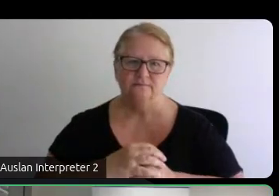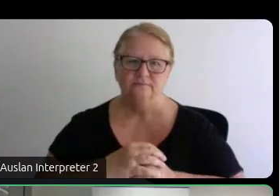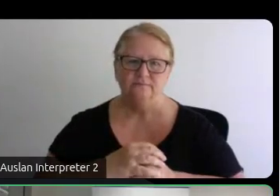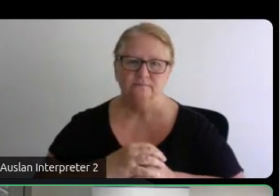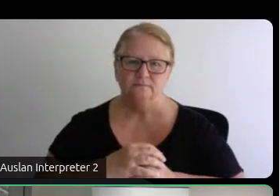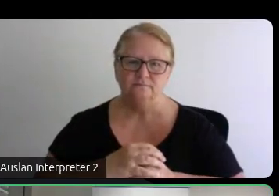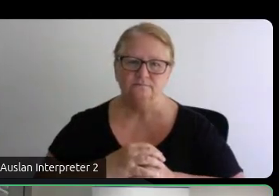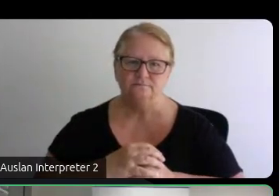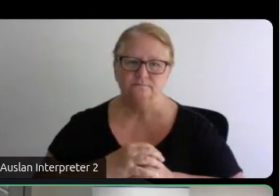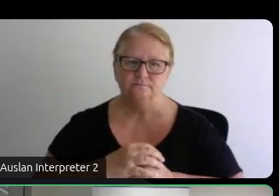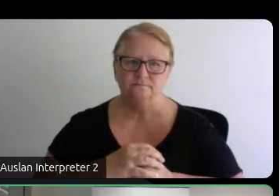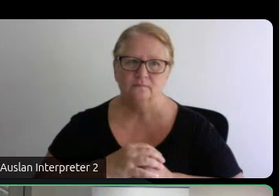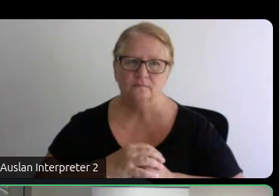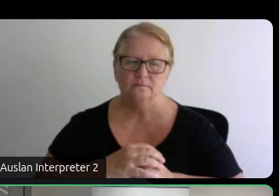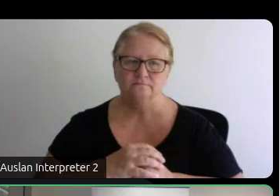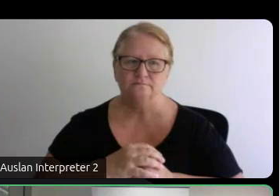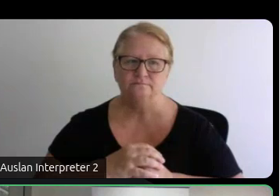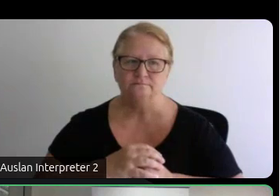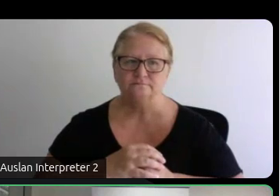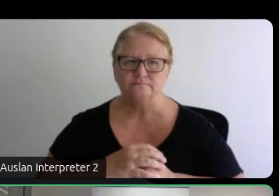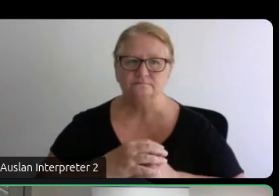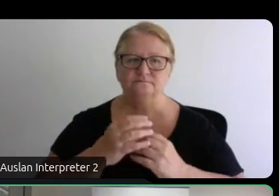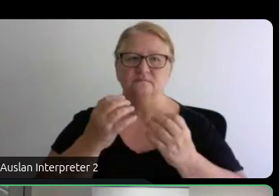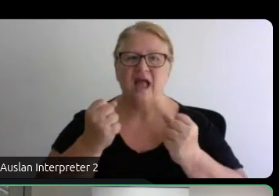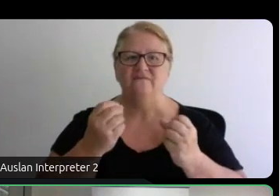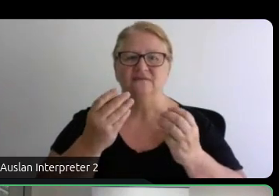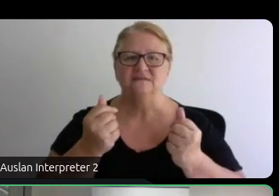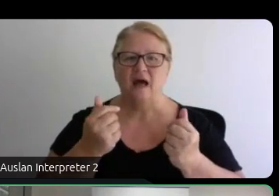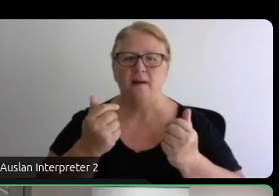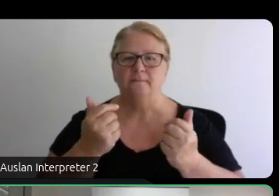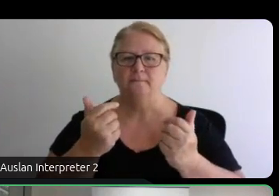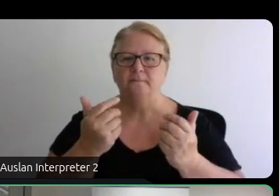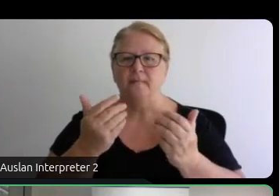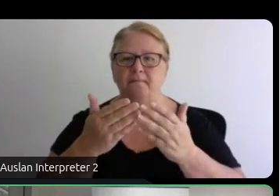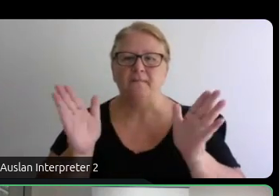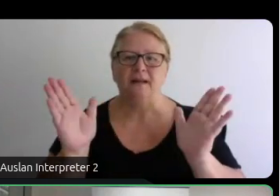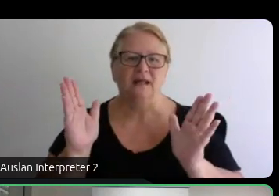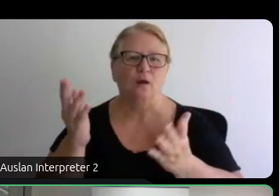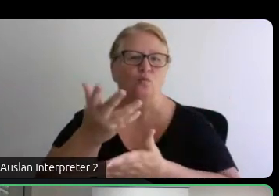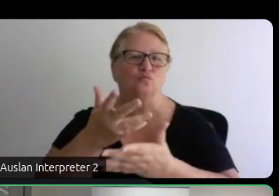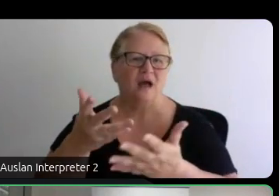there's been some public consultations recently which had a look at um wring